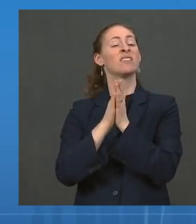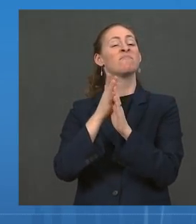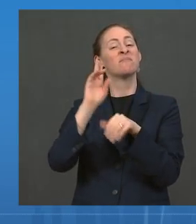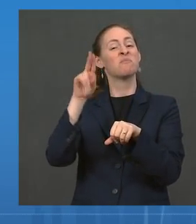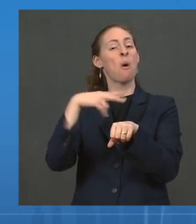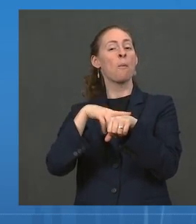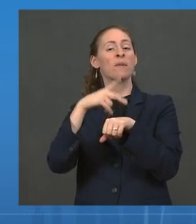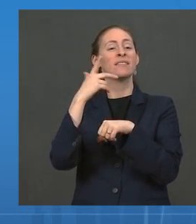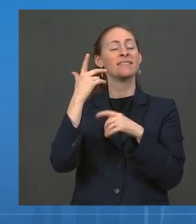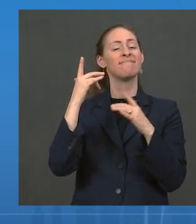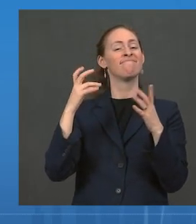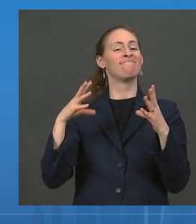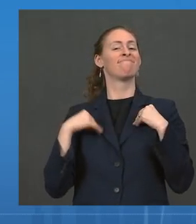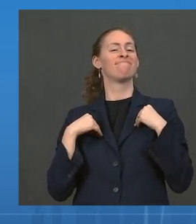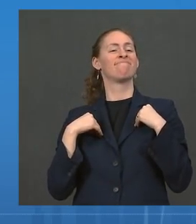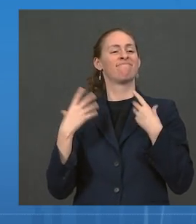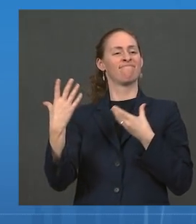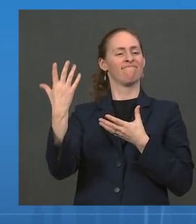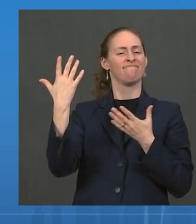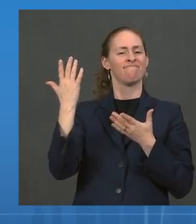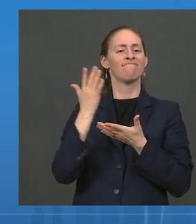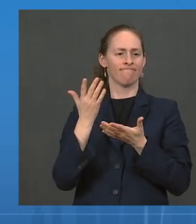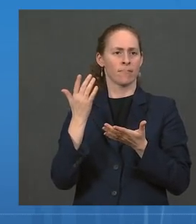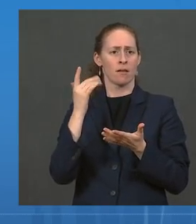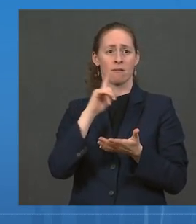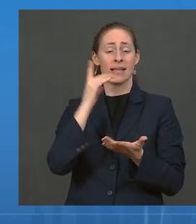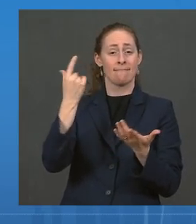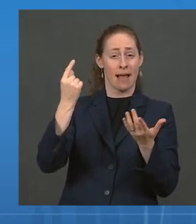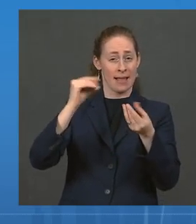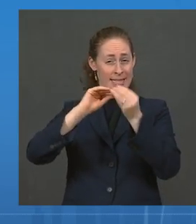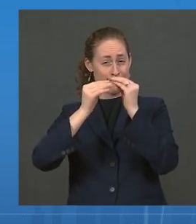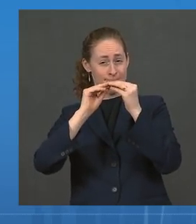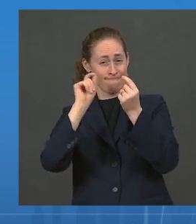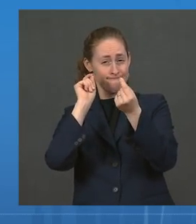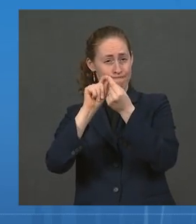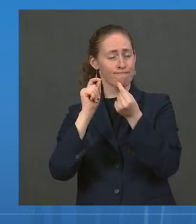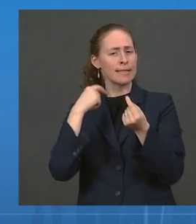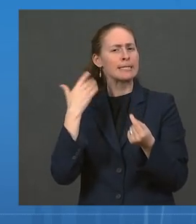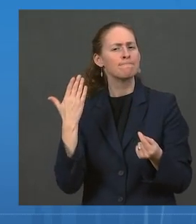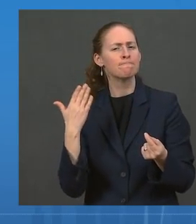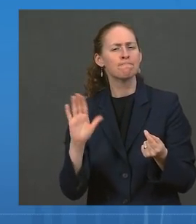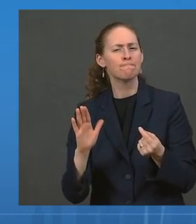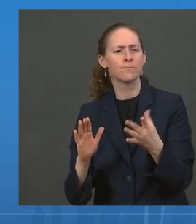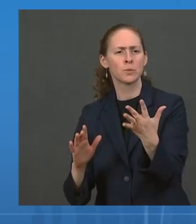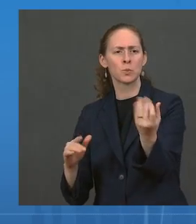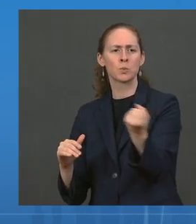we don't know really what that number is, but we will know it when we get there. It certainly is far,